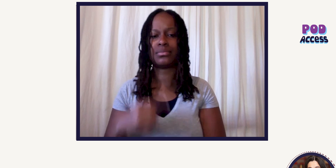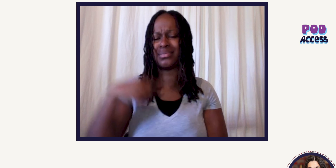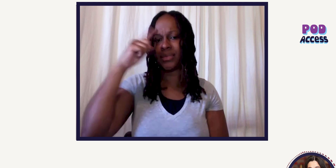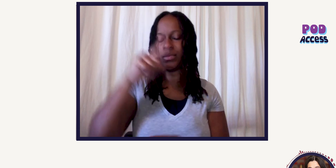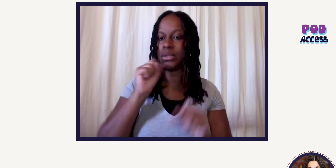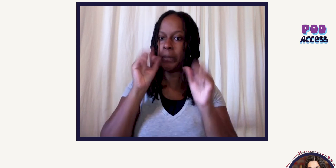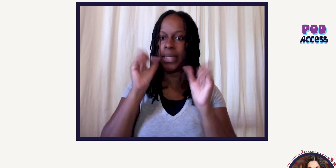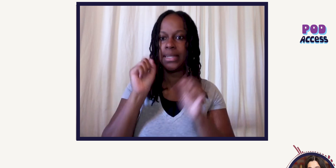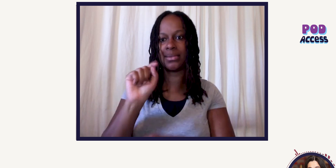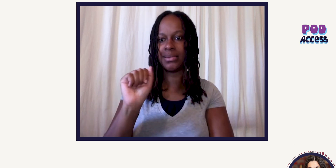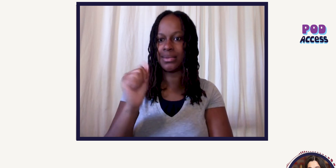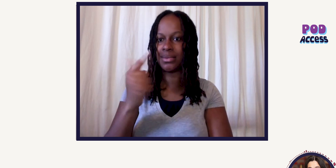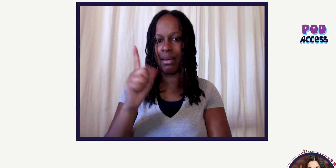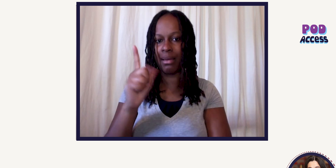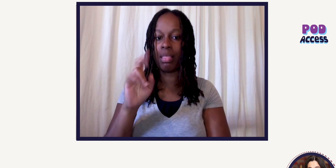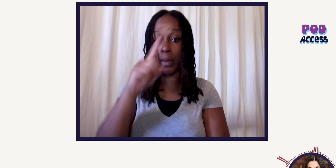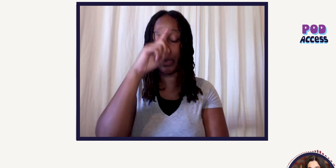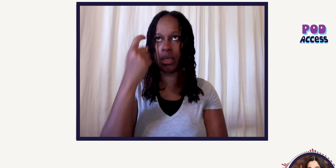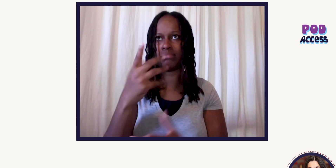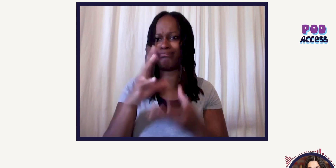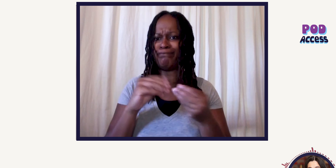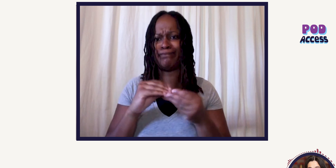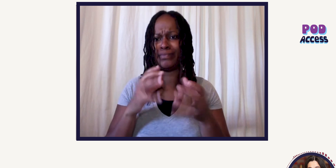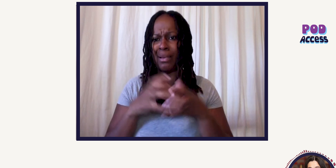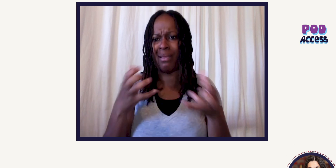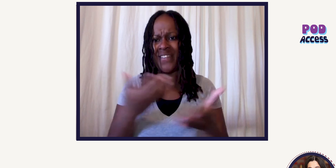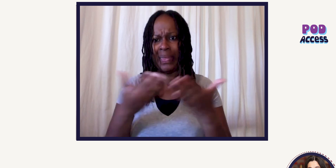I think it's an amazing tagline because it says so many things.